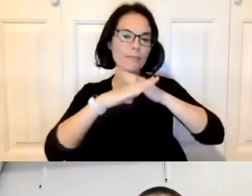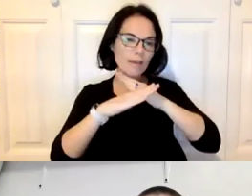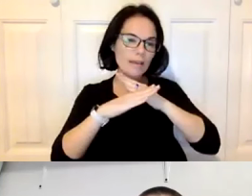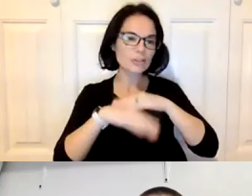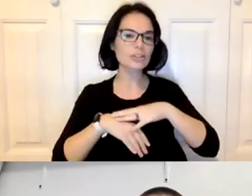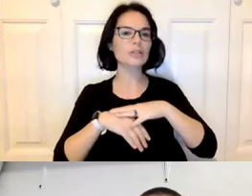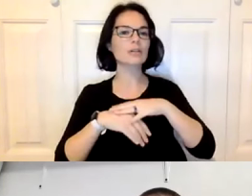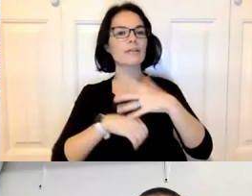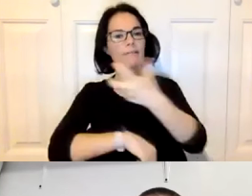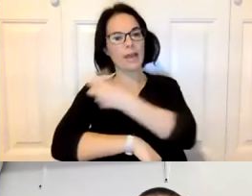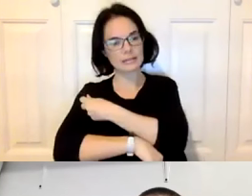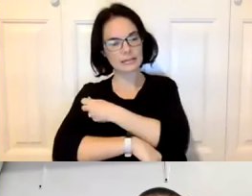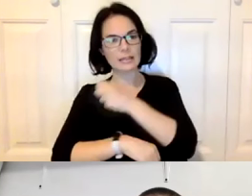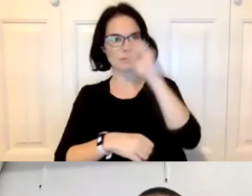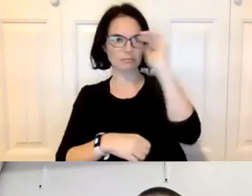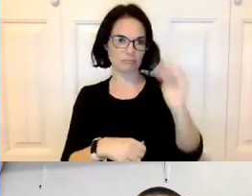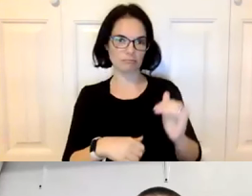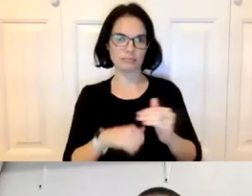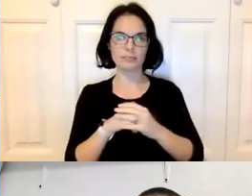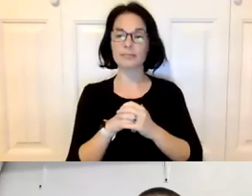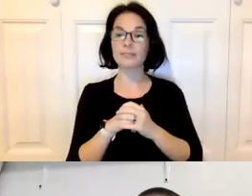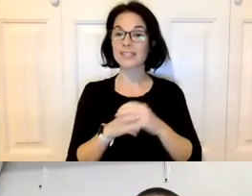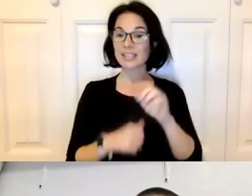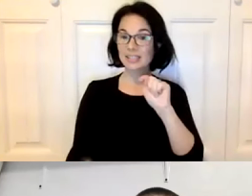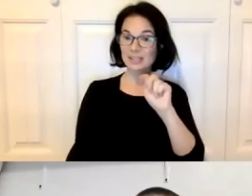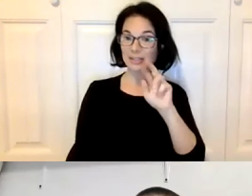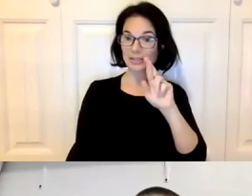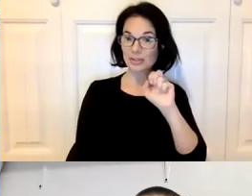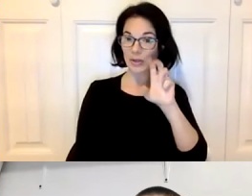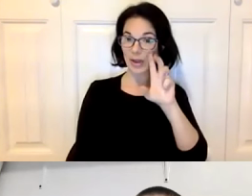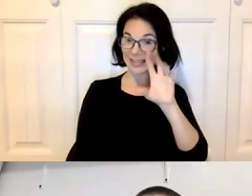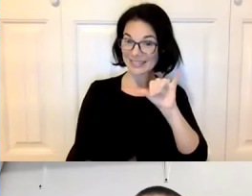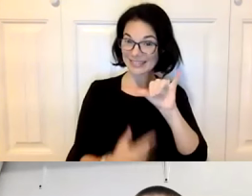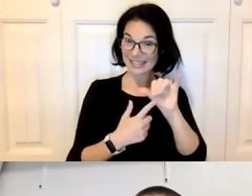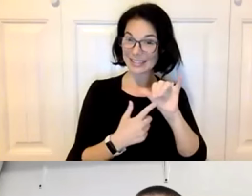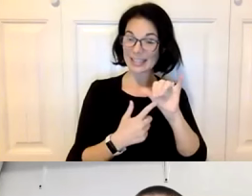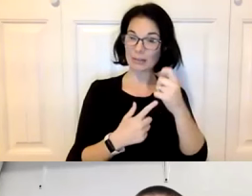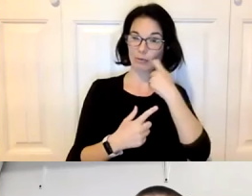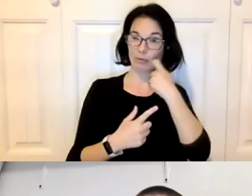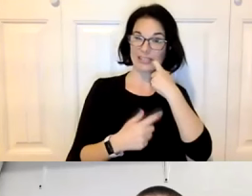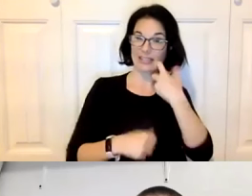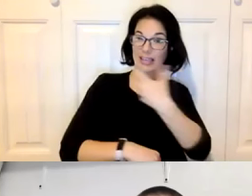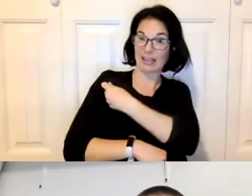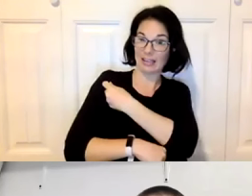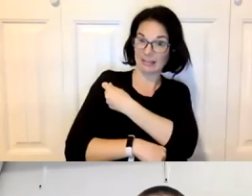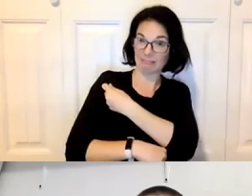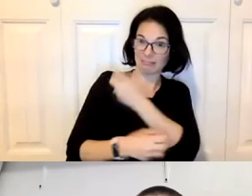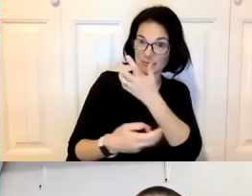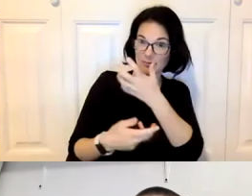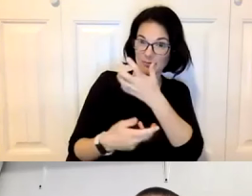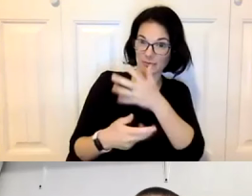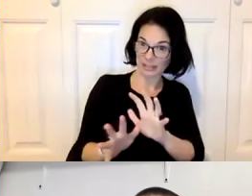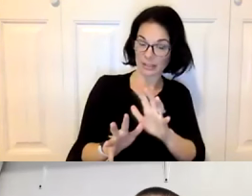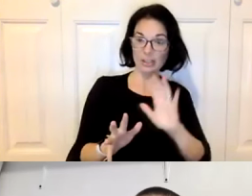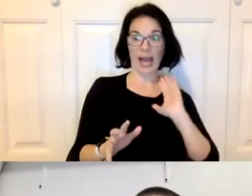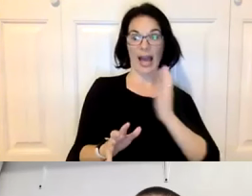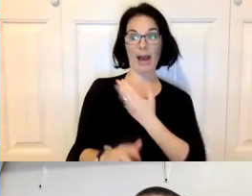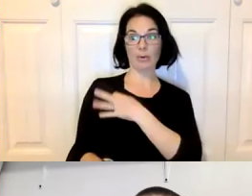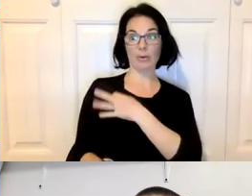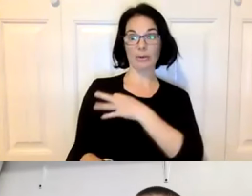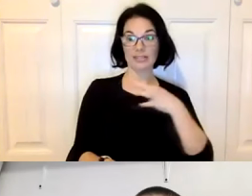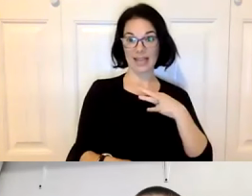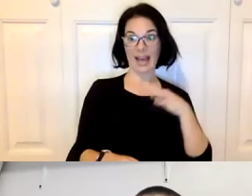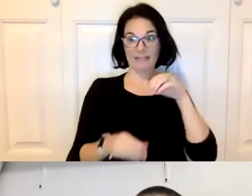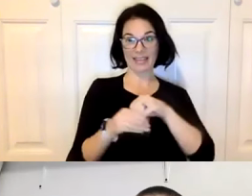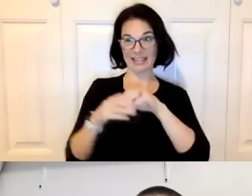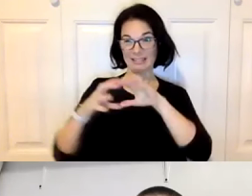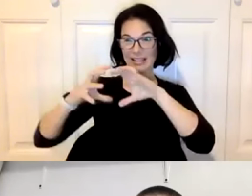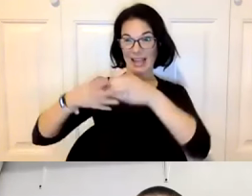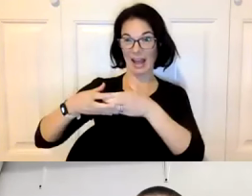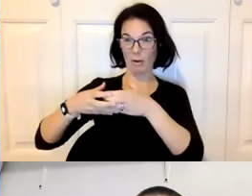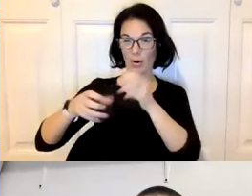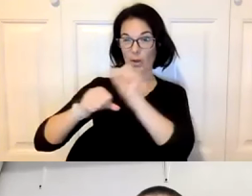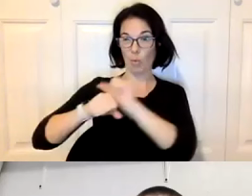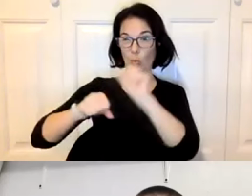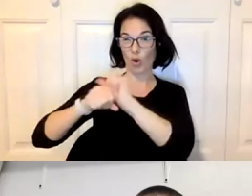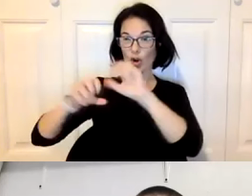Tracy recently got vaccinated as our staff are now in the category of workers that are eligible